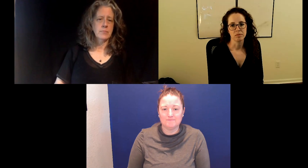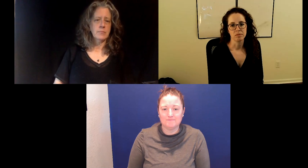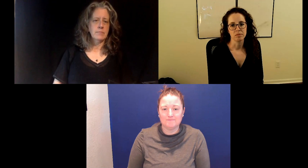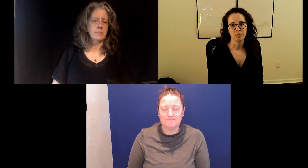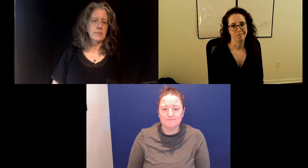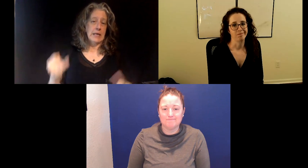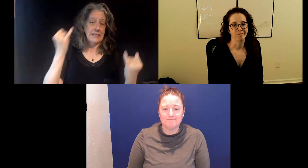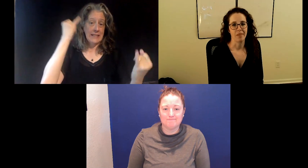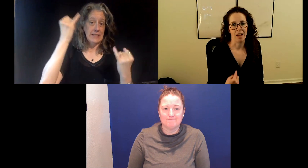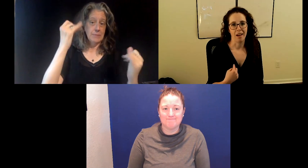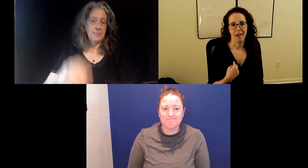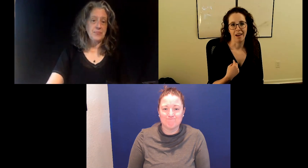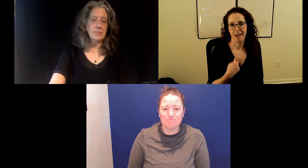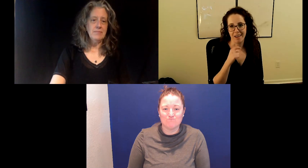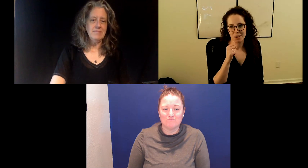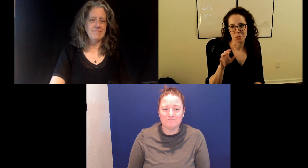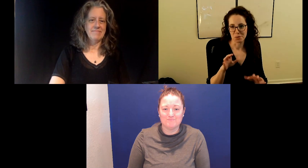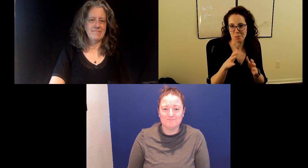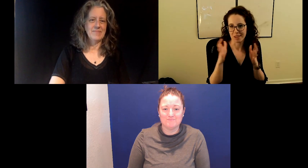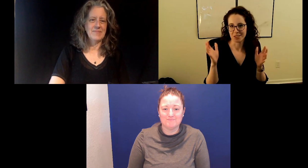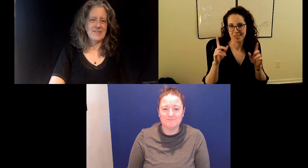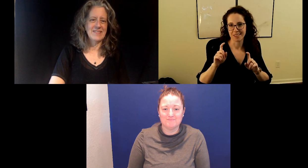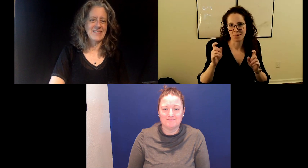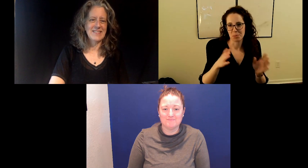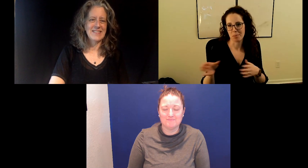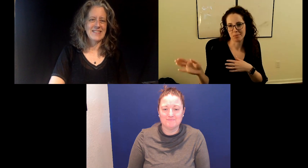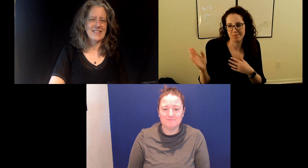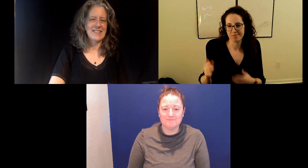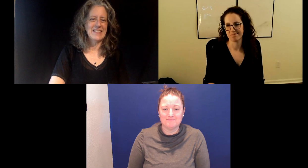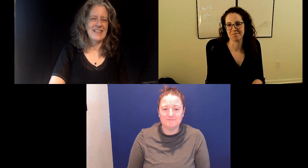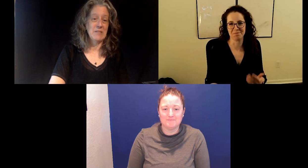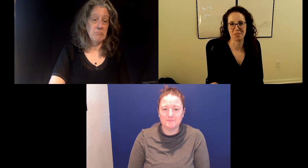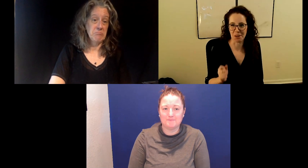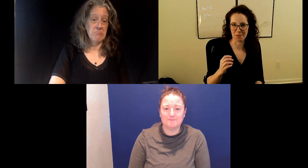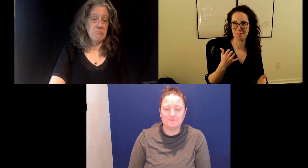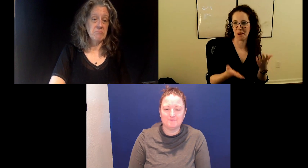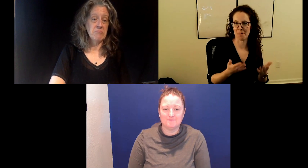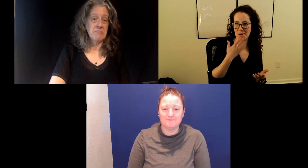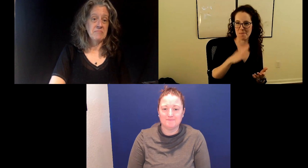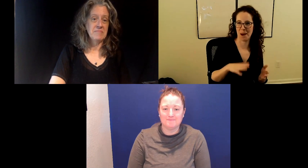standardized test in the classroom or standardized either one any ideas i don't have a lot of inf a